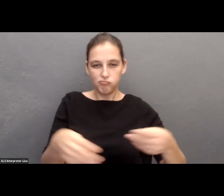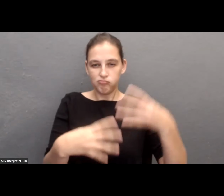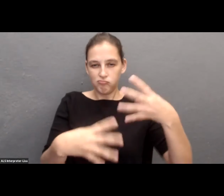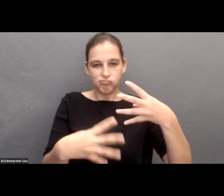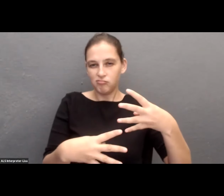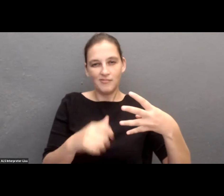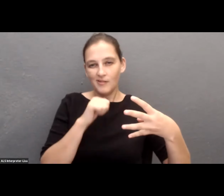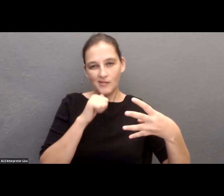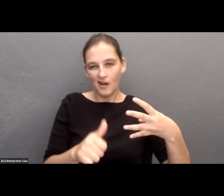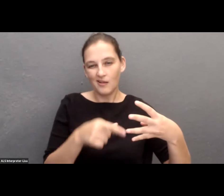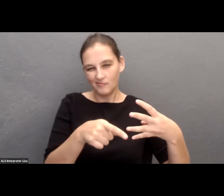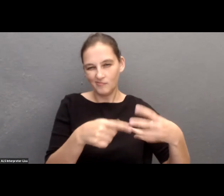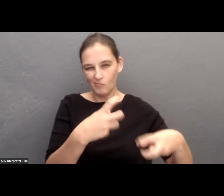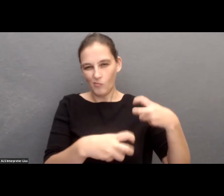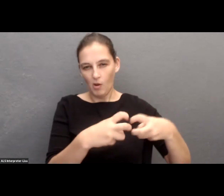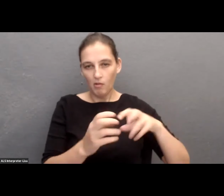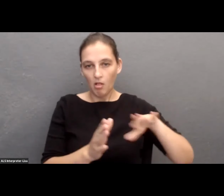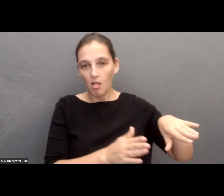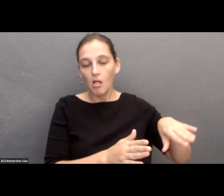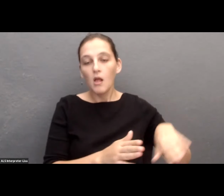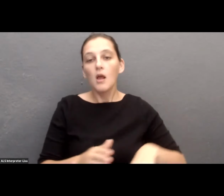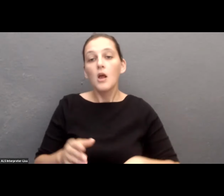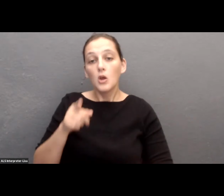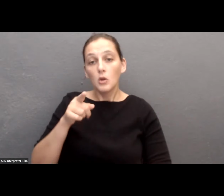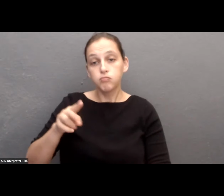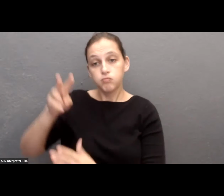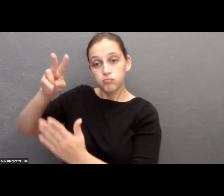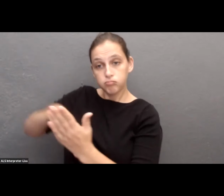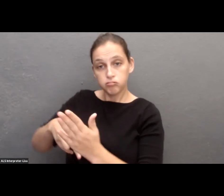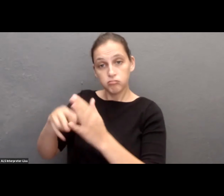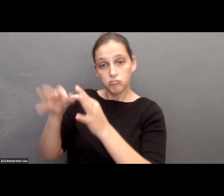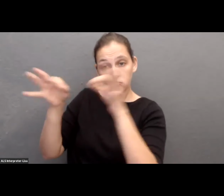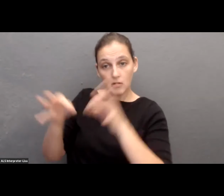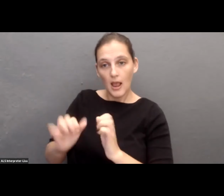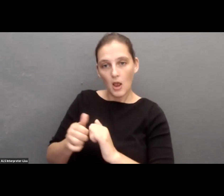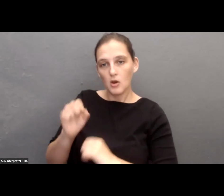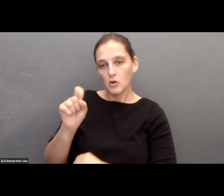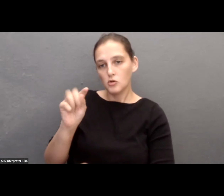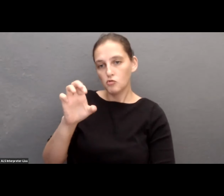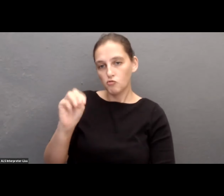on there, but we are making that available through Stream Text and you'll find that link